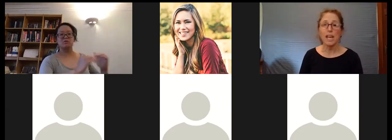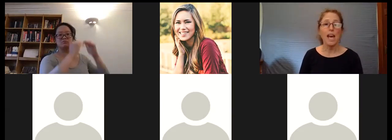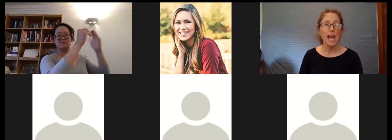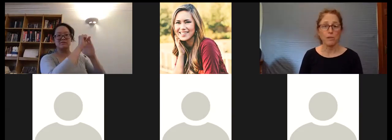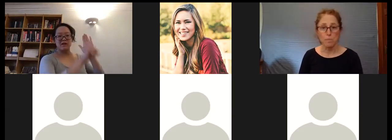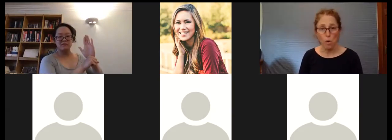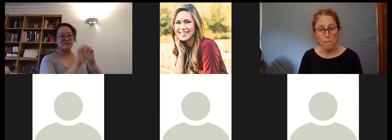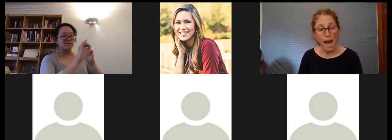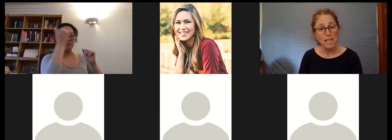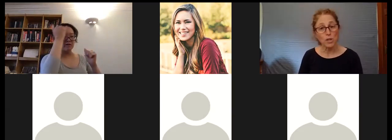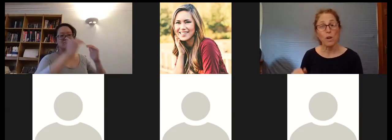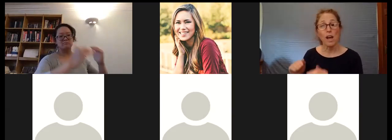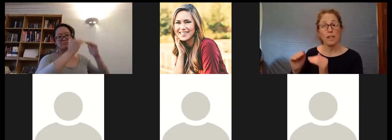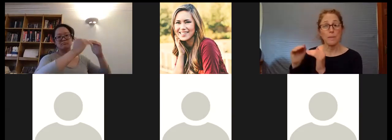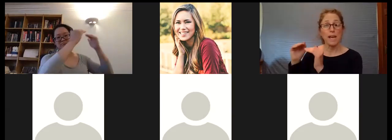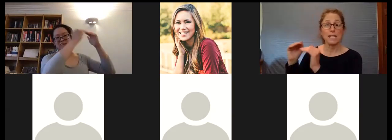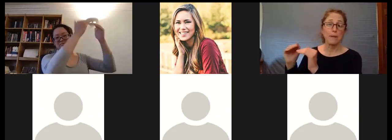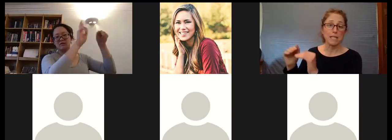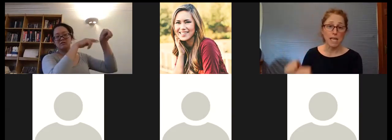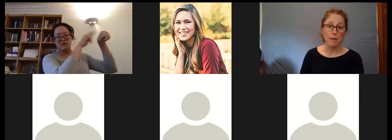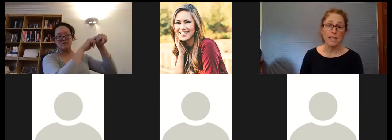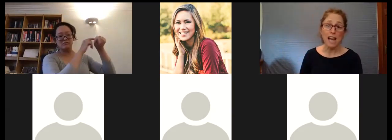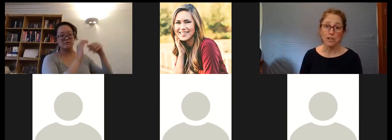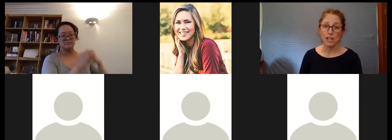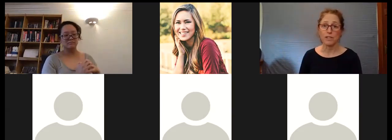and report to the pandemic team on the national level,